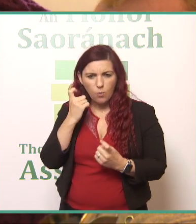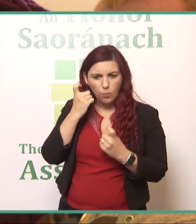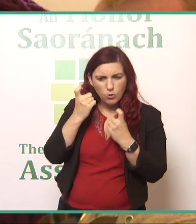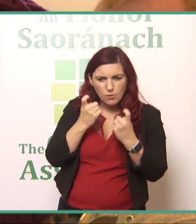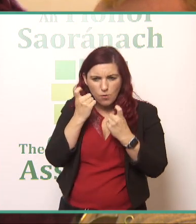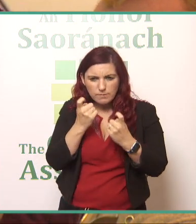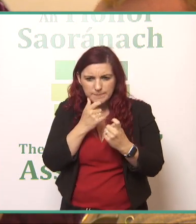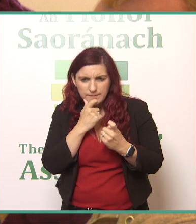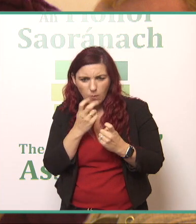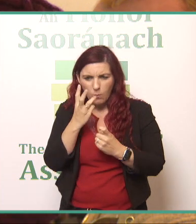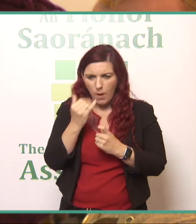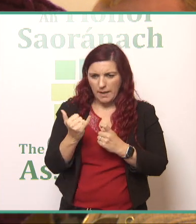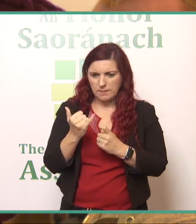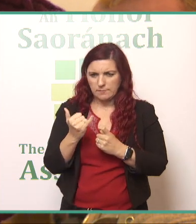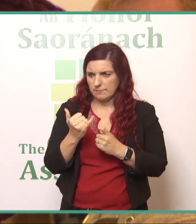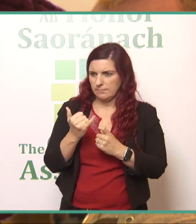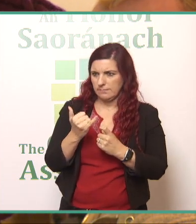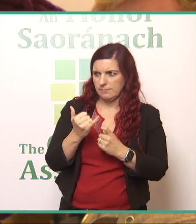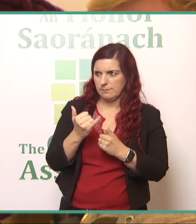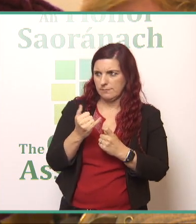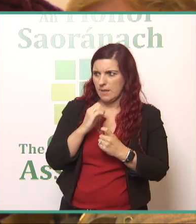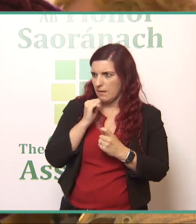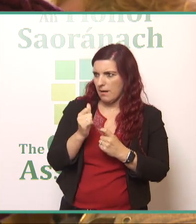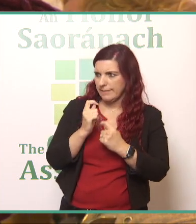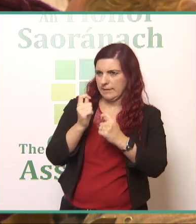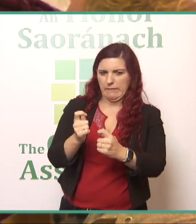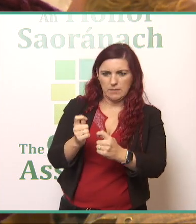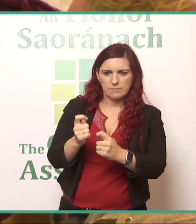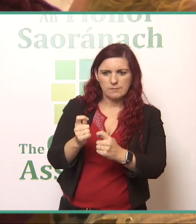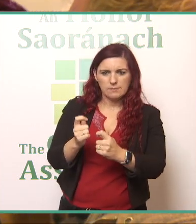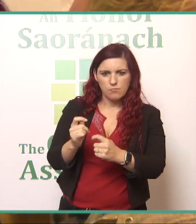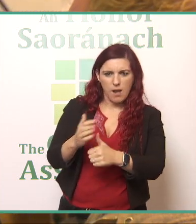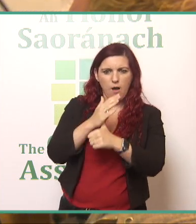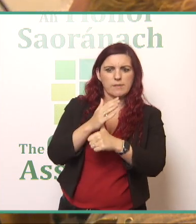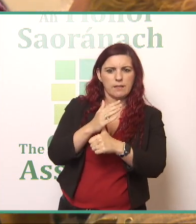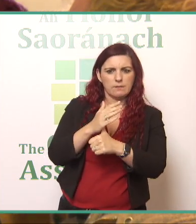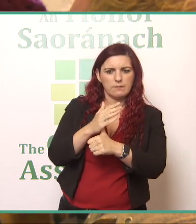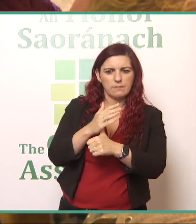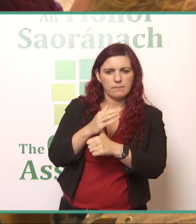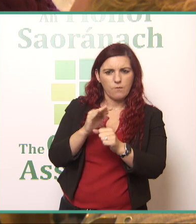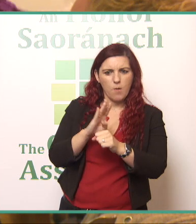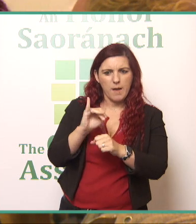like why is why does this not go out of adequate consideration when assessing environmental impacts